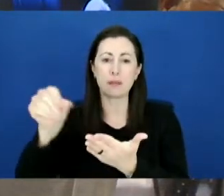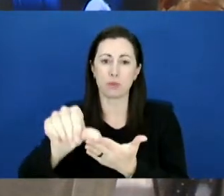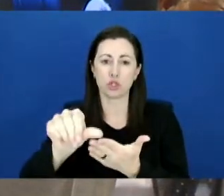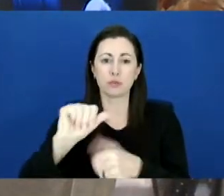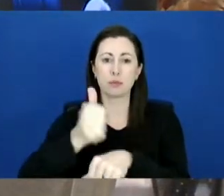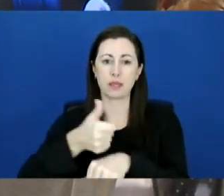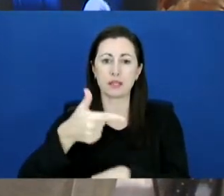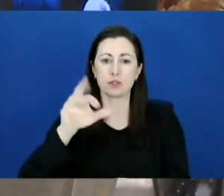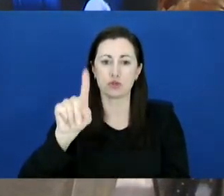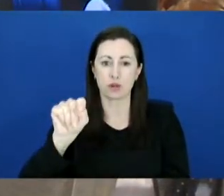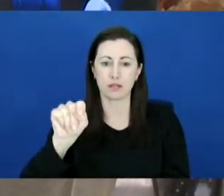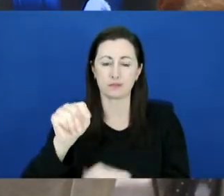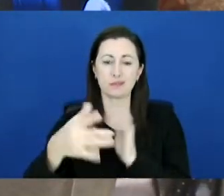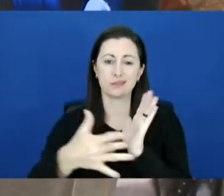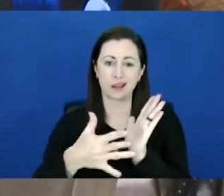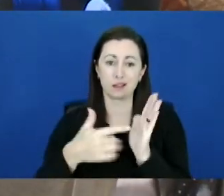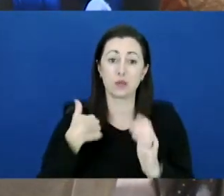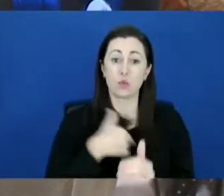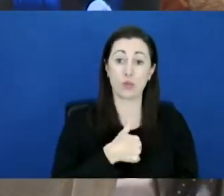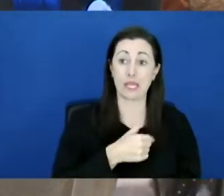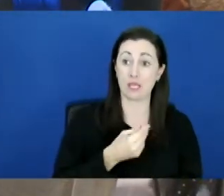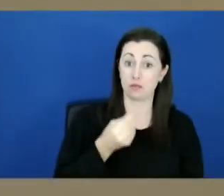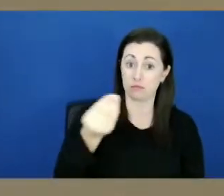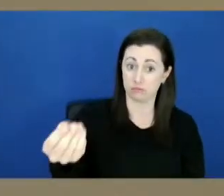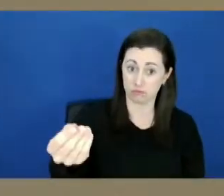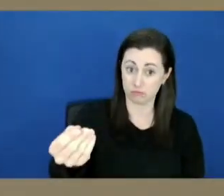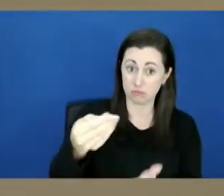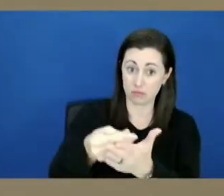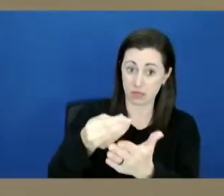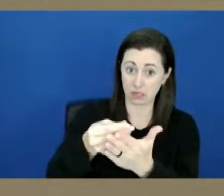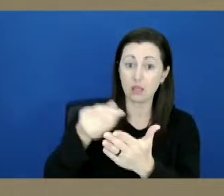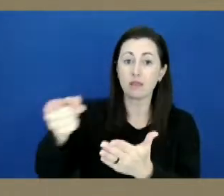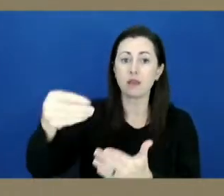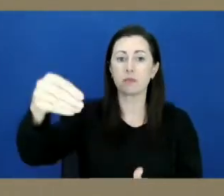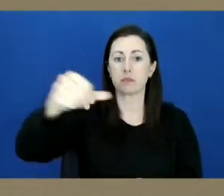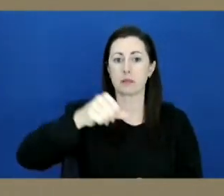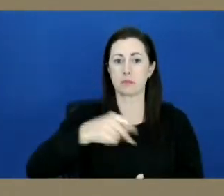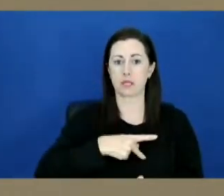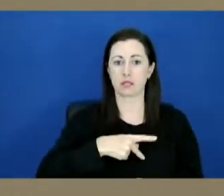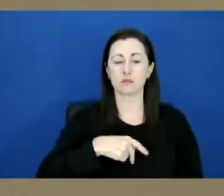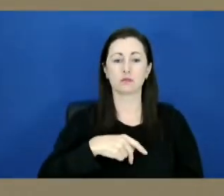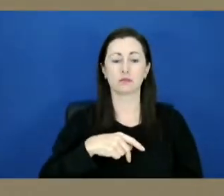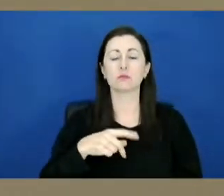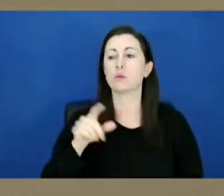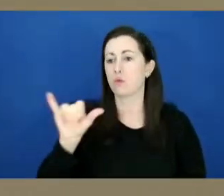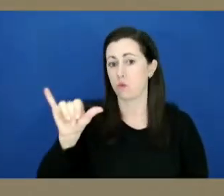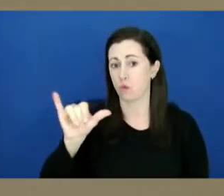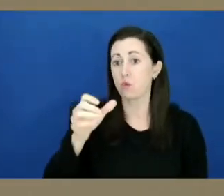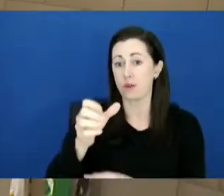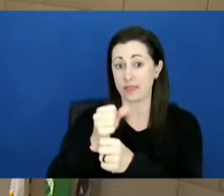TO FURNISH ANY FUNDS. IT'S A